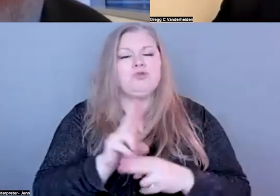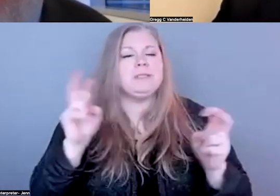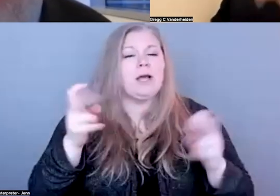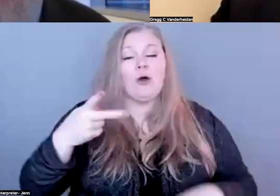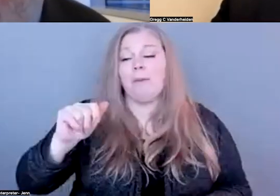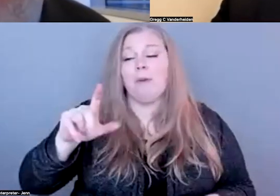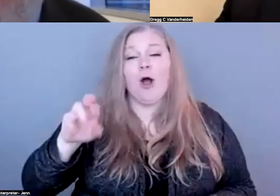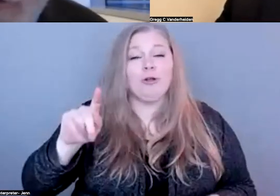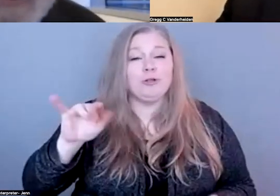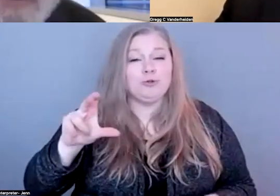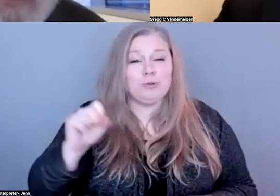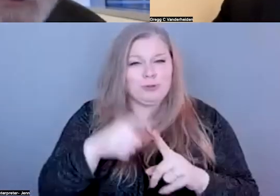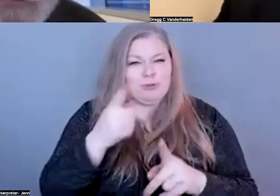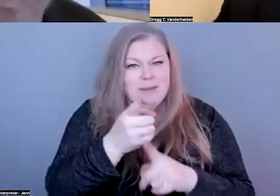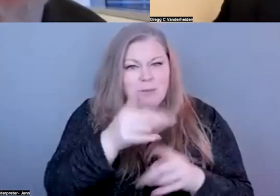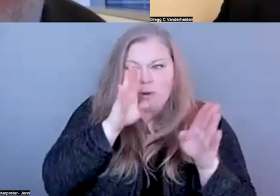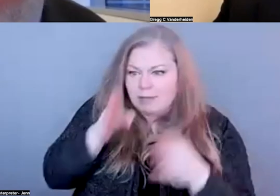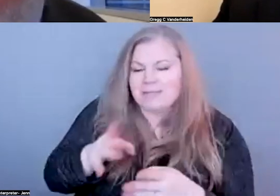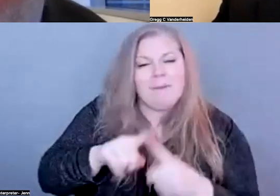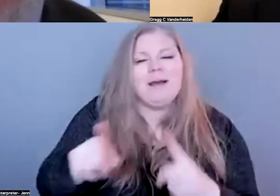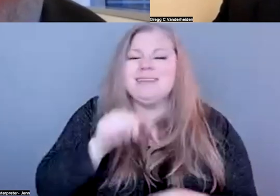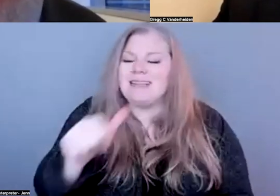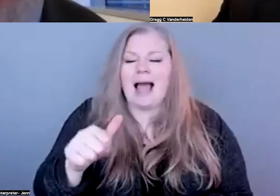but didn't necessarily produce the result you were looking for.